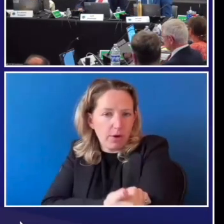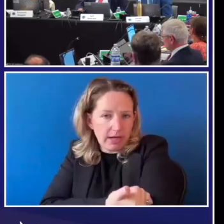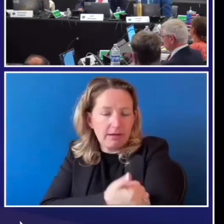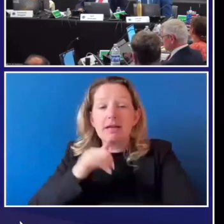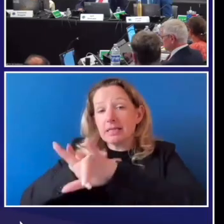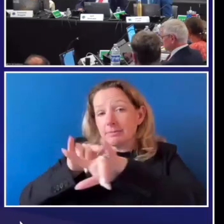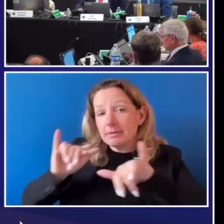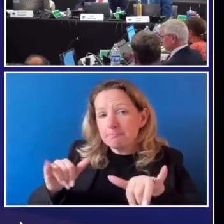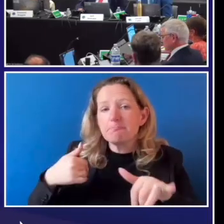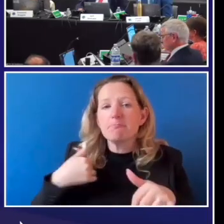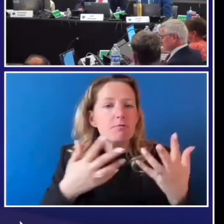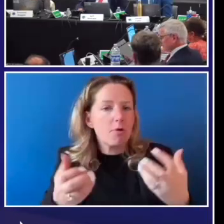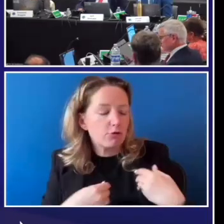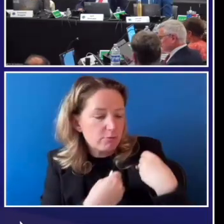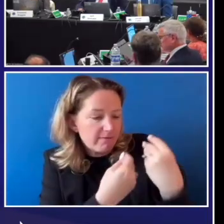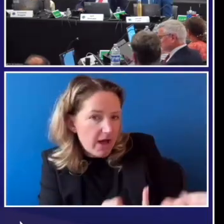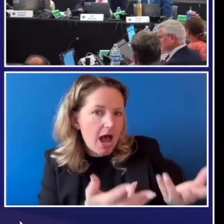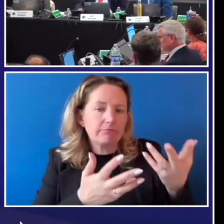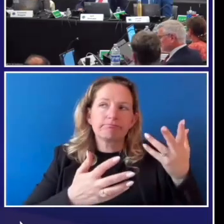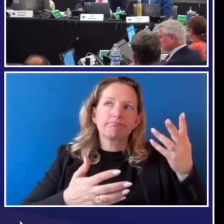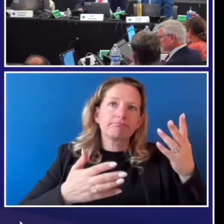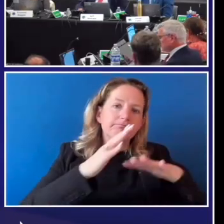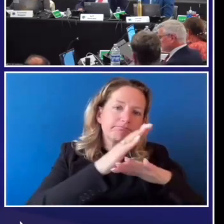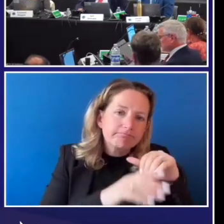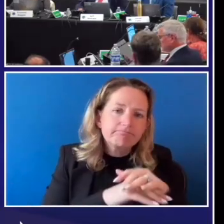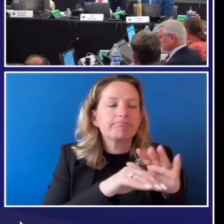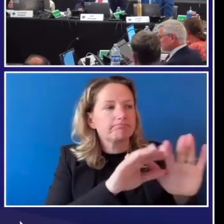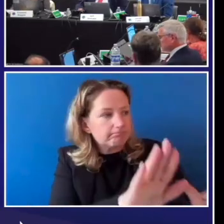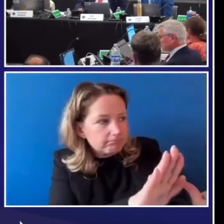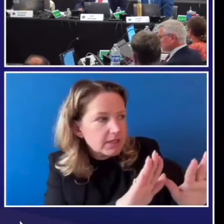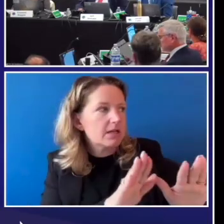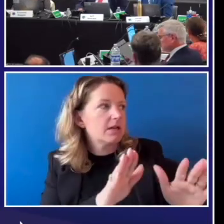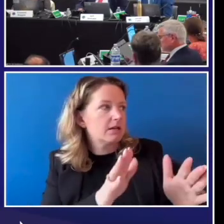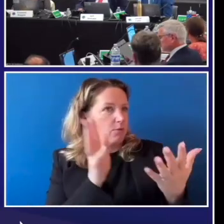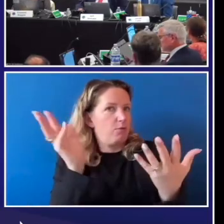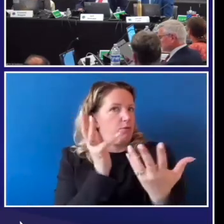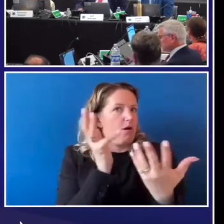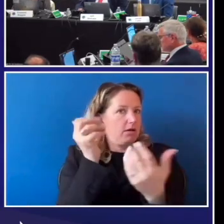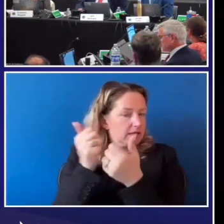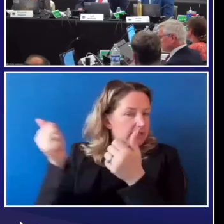to, you know, institutions, accreditors, and the public as to what the secretary considers and how these decisions are made.